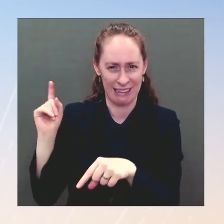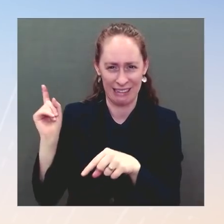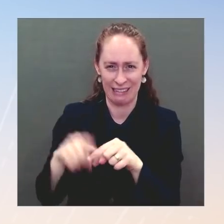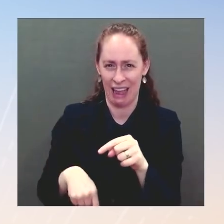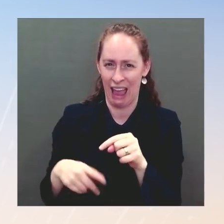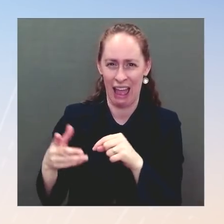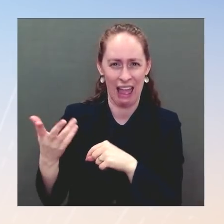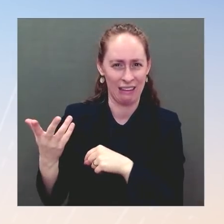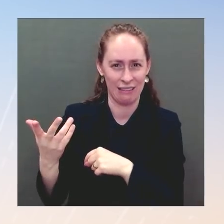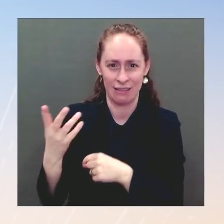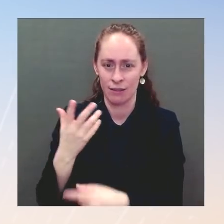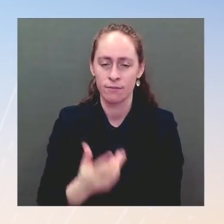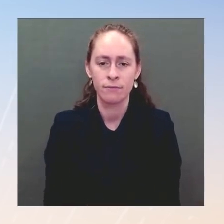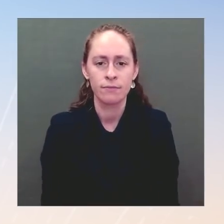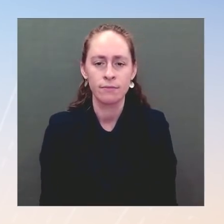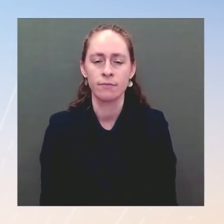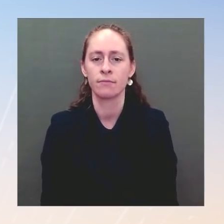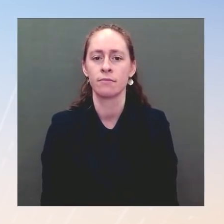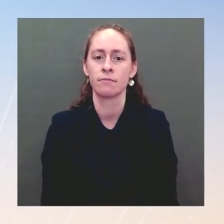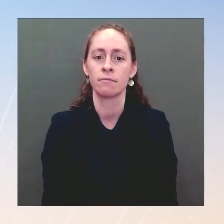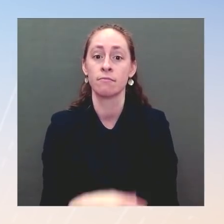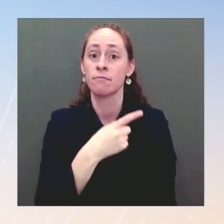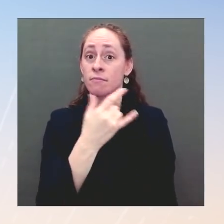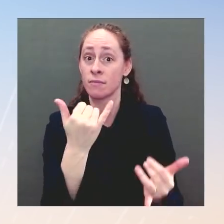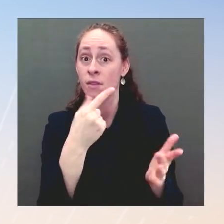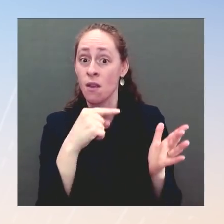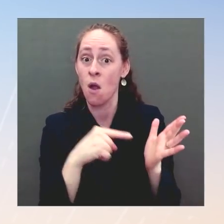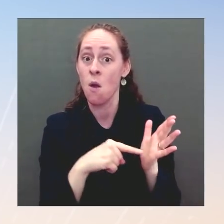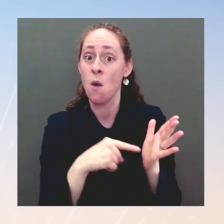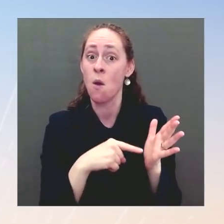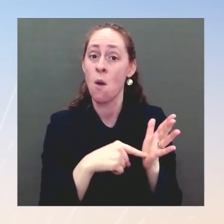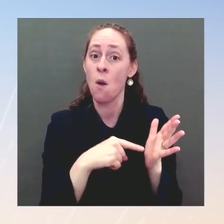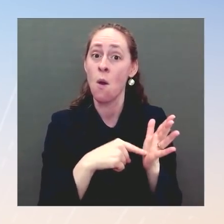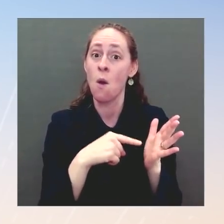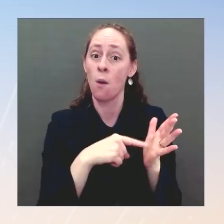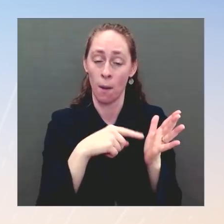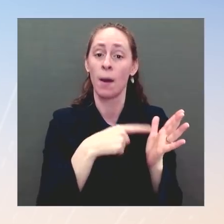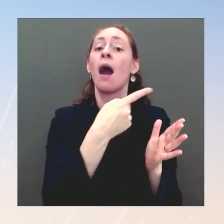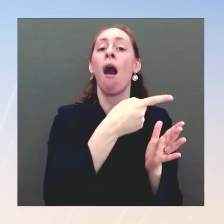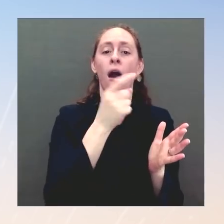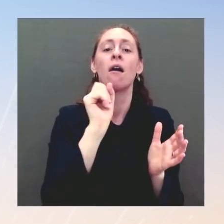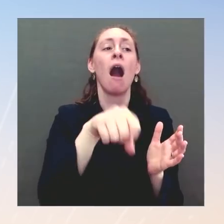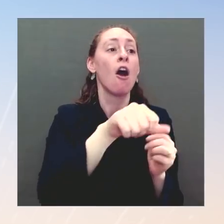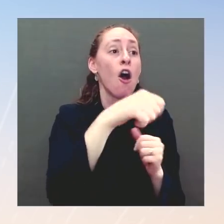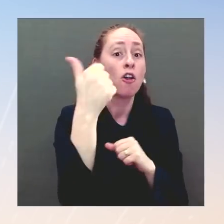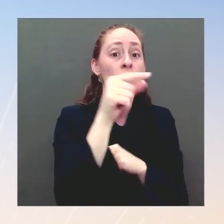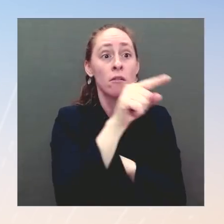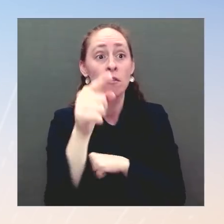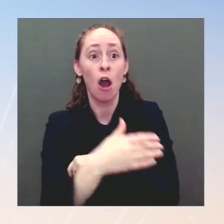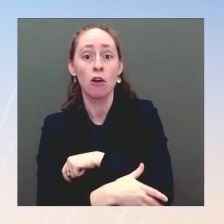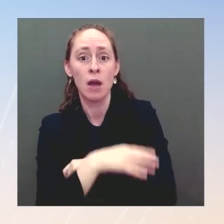is cutting off their ability to -- to tap into that from the United States and Europe.